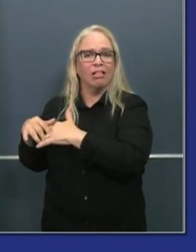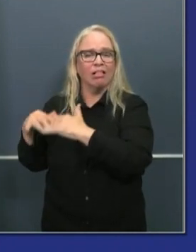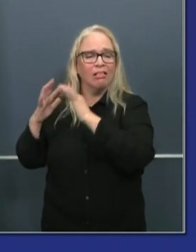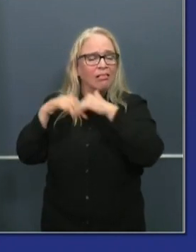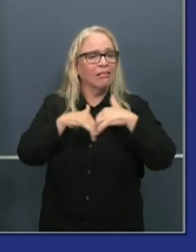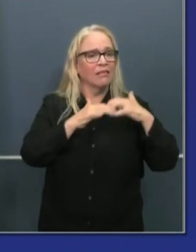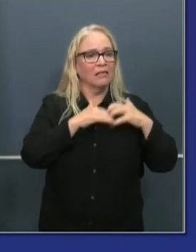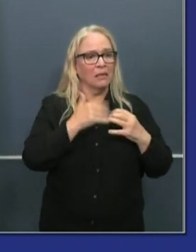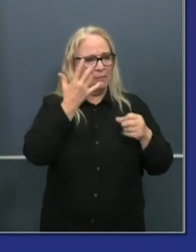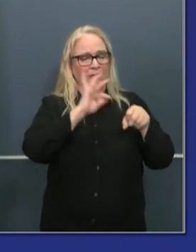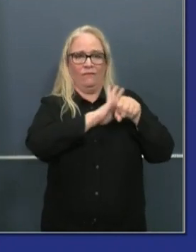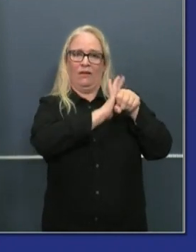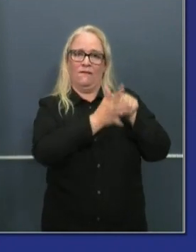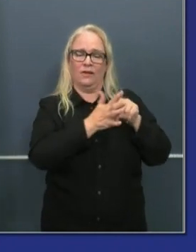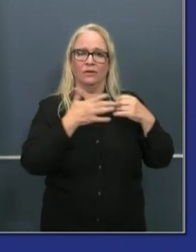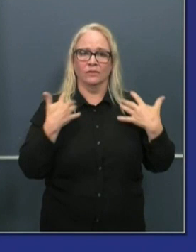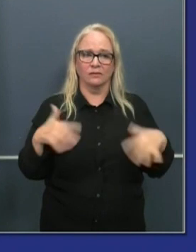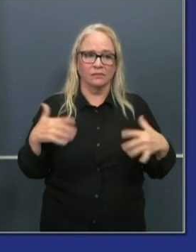LOST AND FAMILIES THAT HAVE